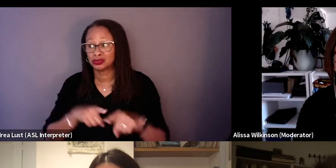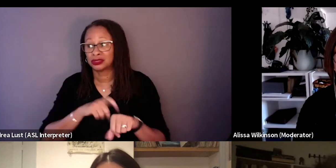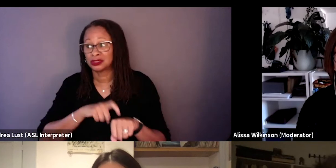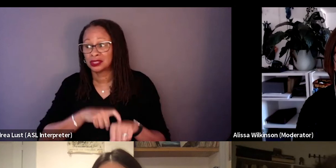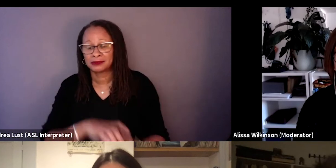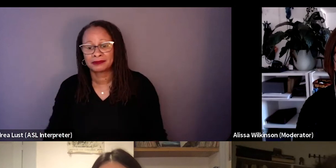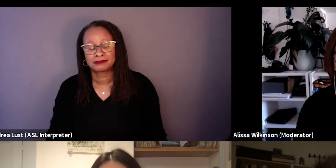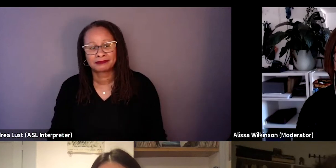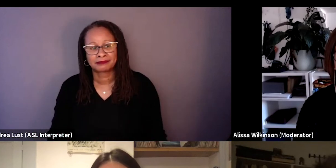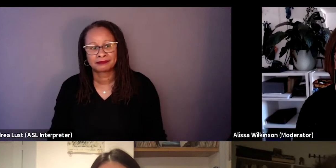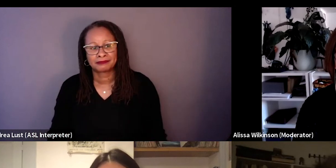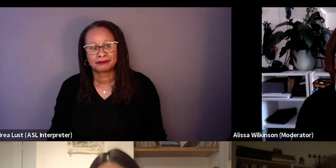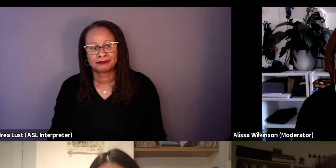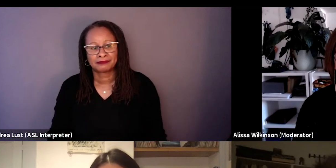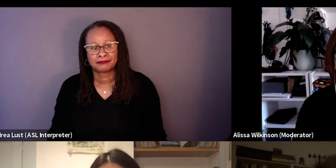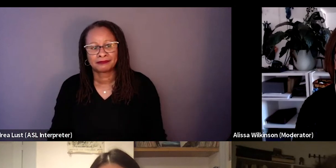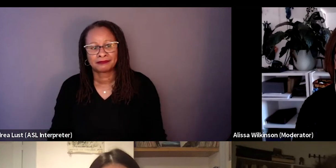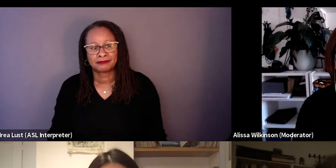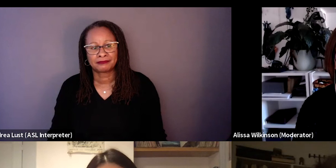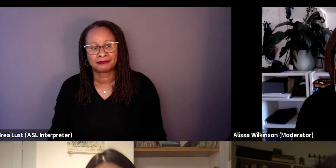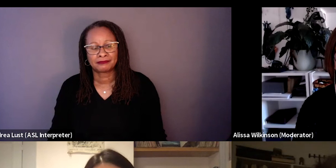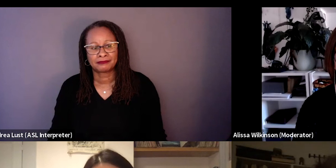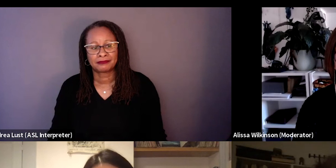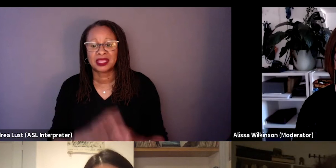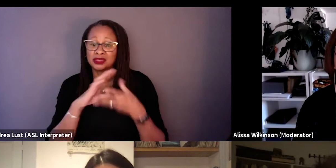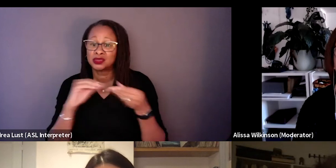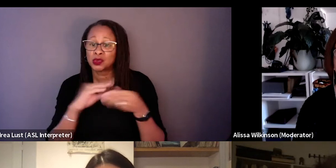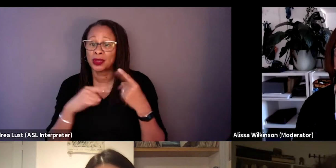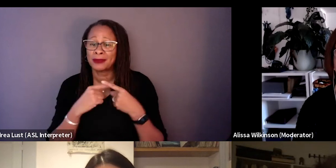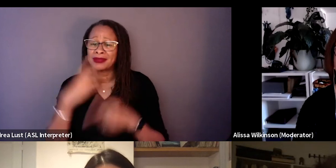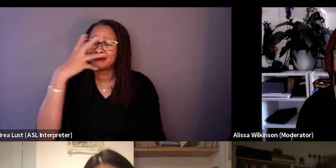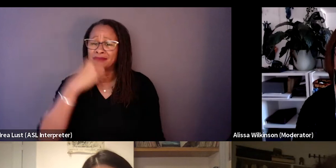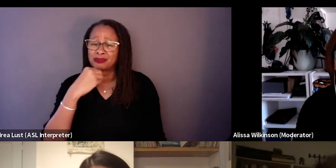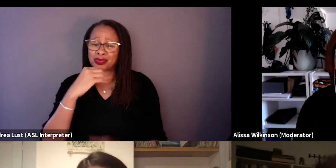I feel like it's, it's a story about a beautiful country of wonderful people